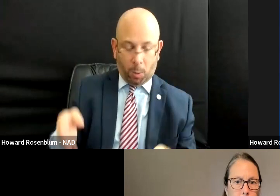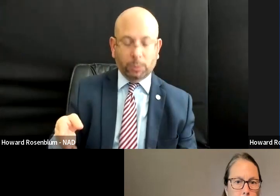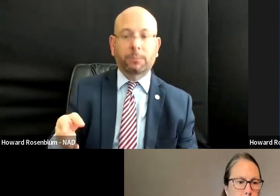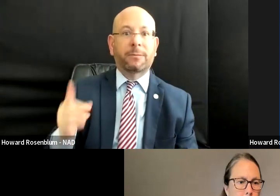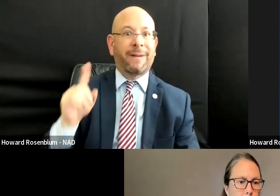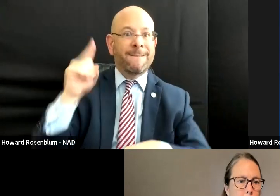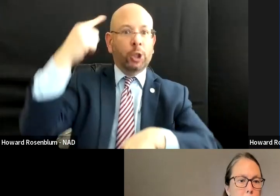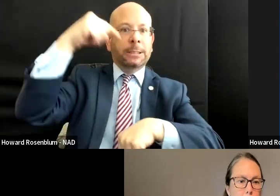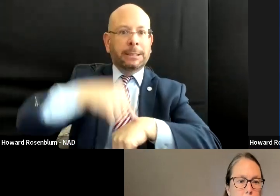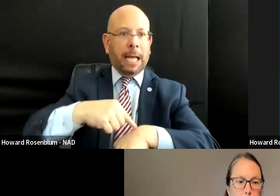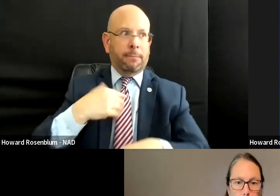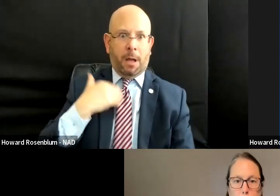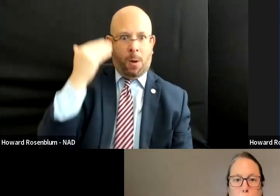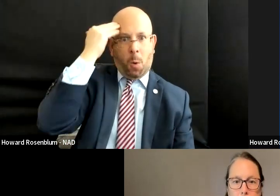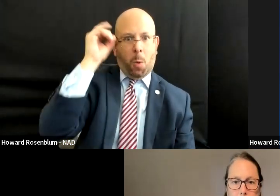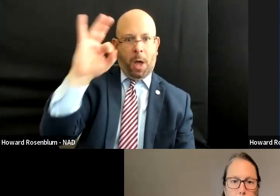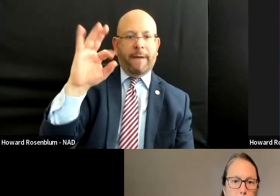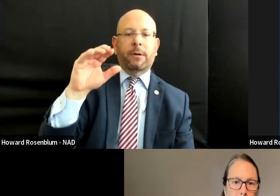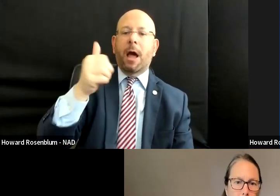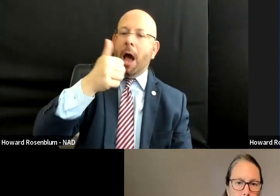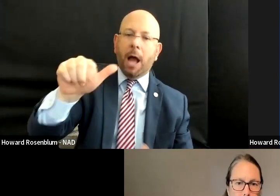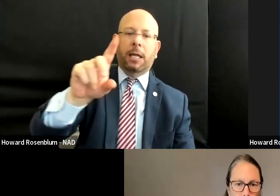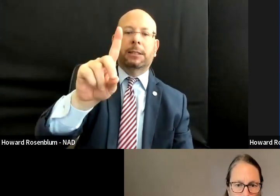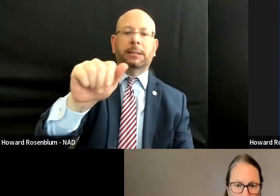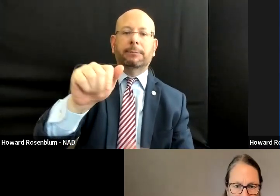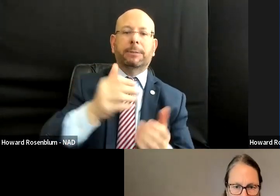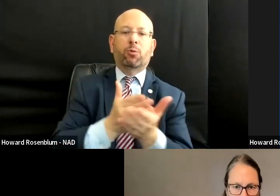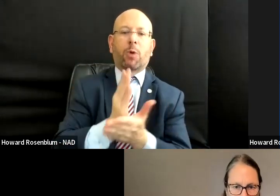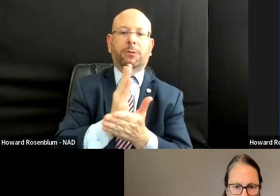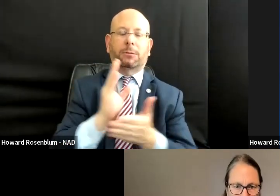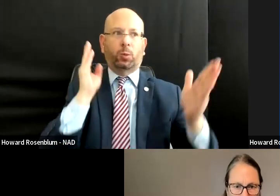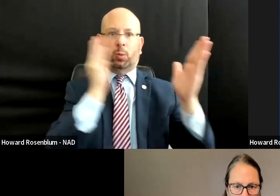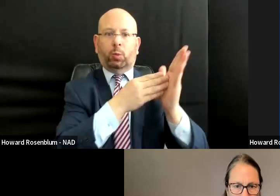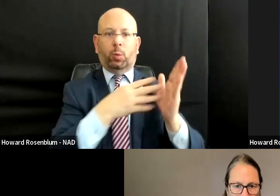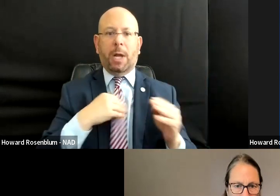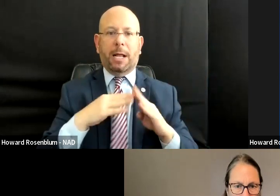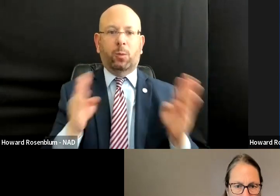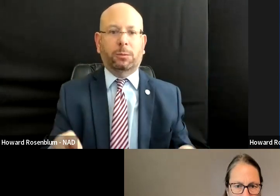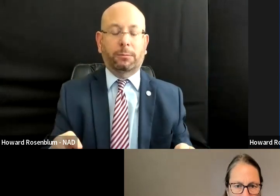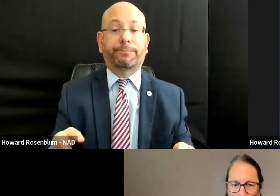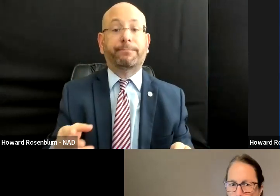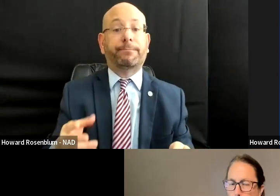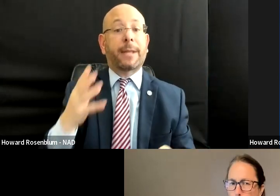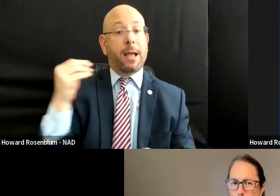well.